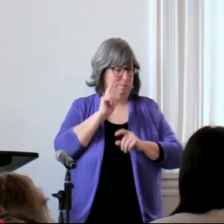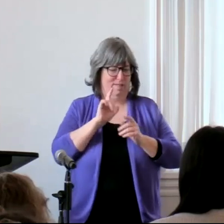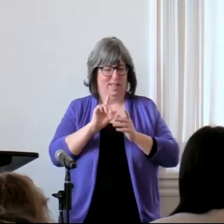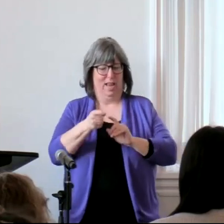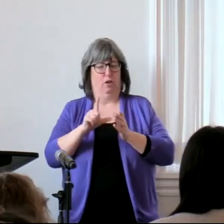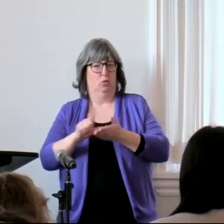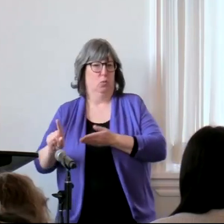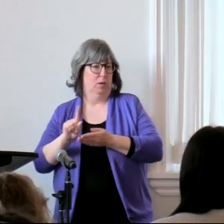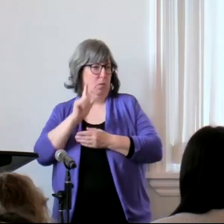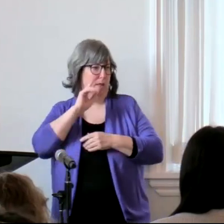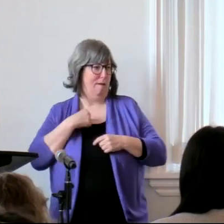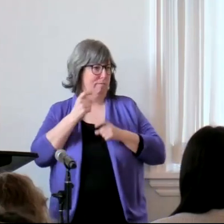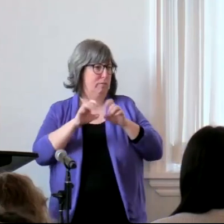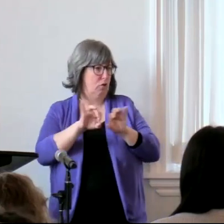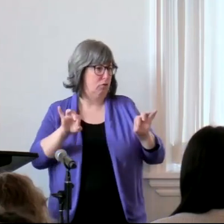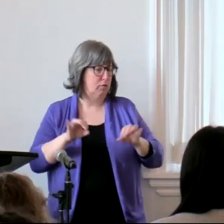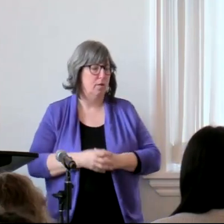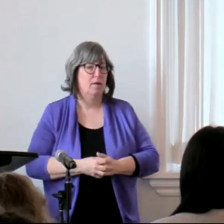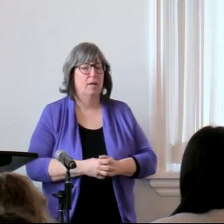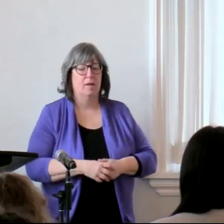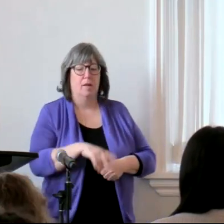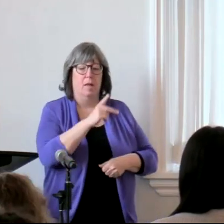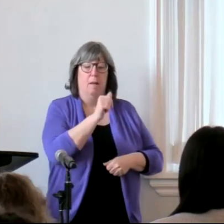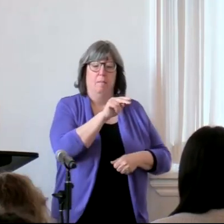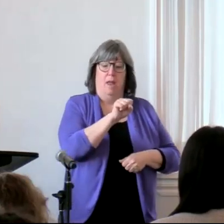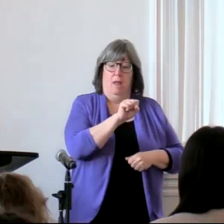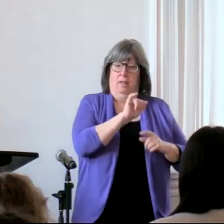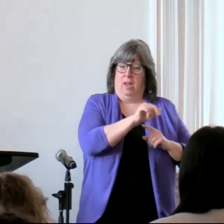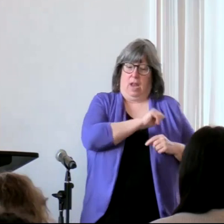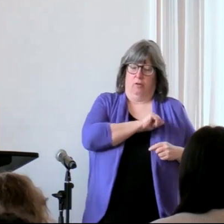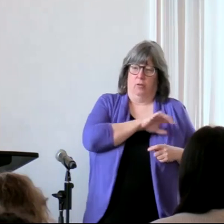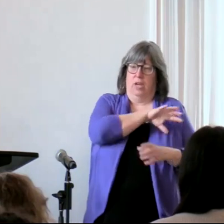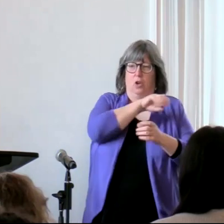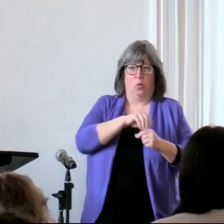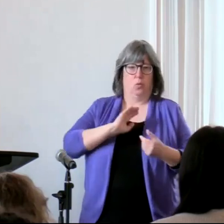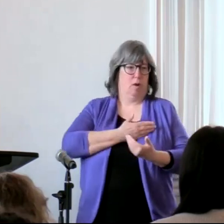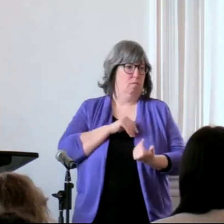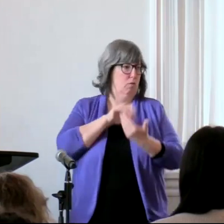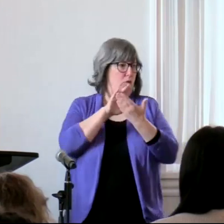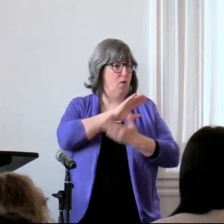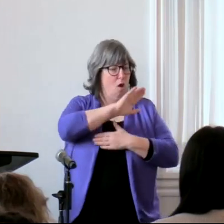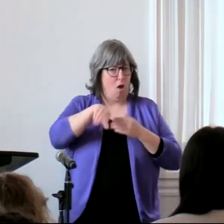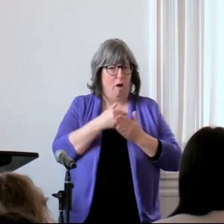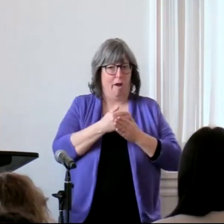Informally, PAANS attempt to integrate this attitude into our approach to all things.